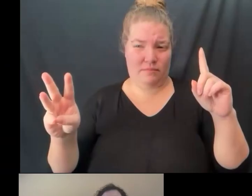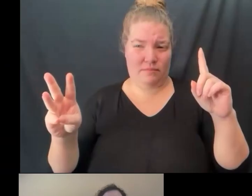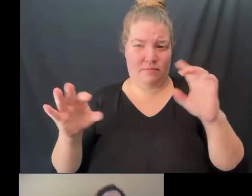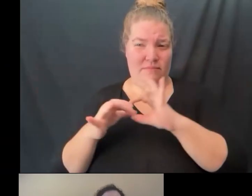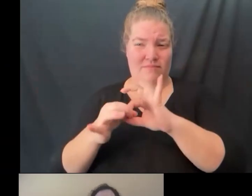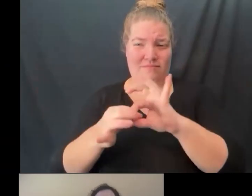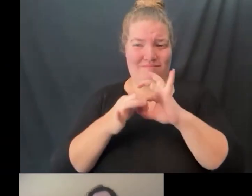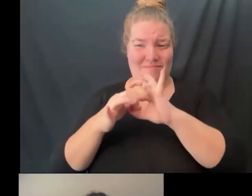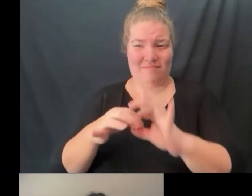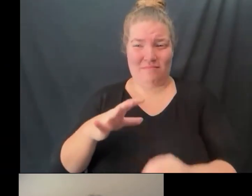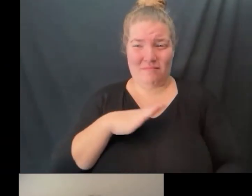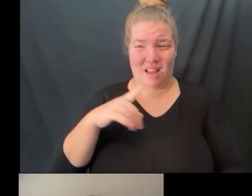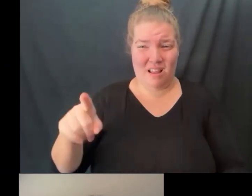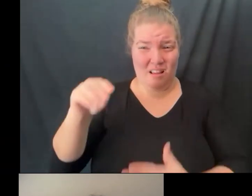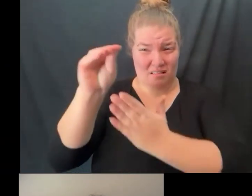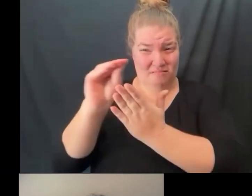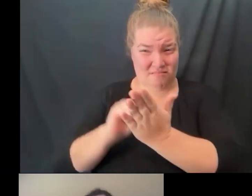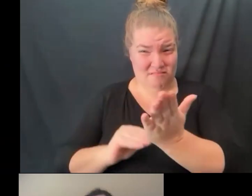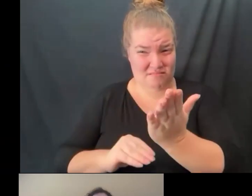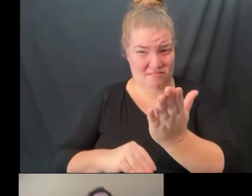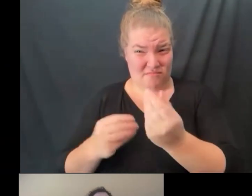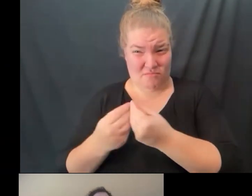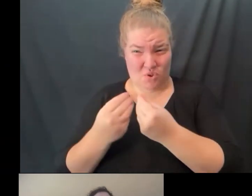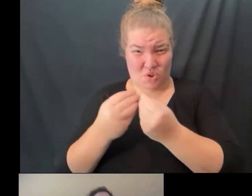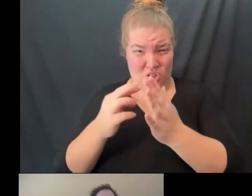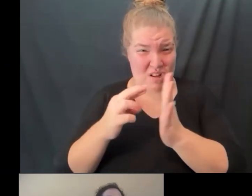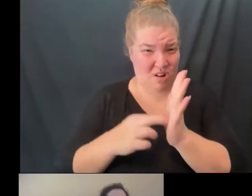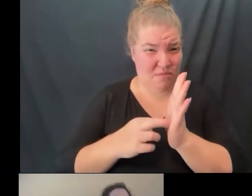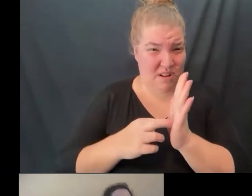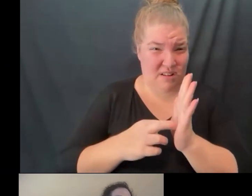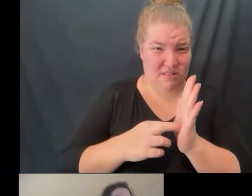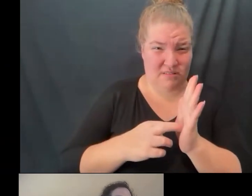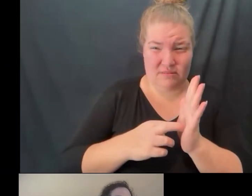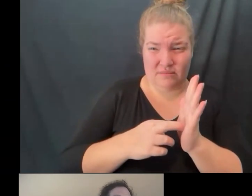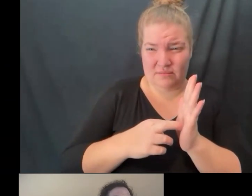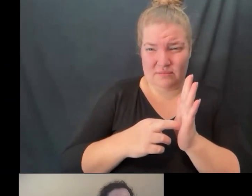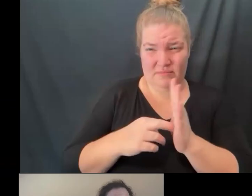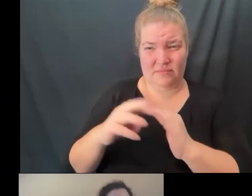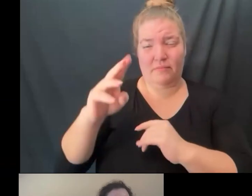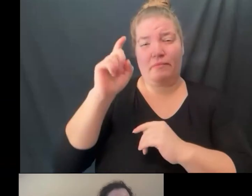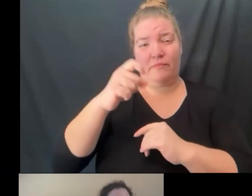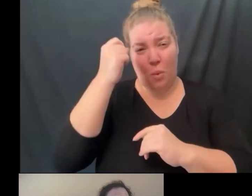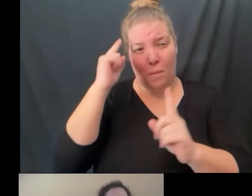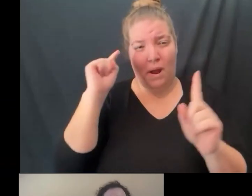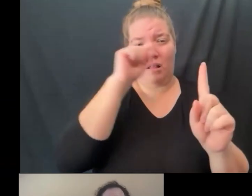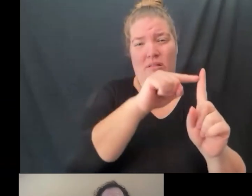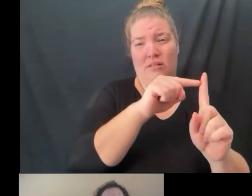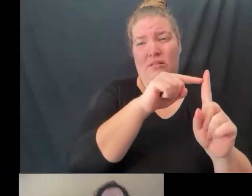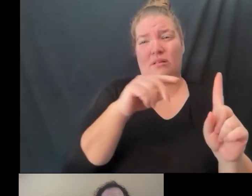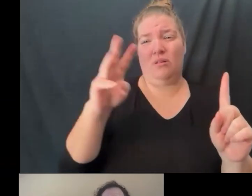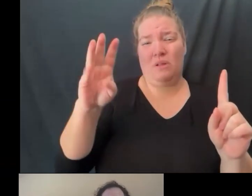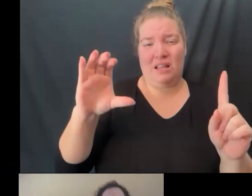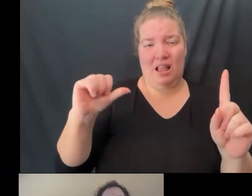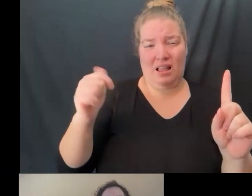publishes many standards, and one of them is called WCAG.